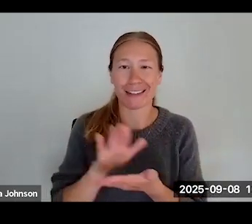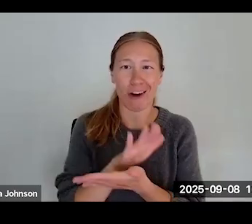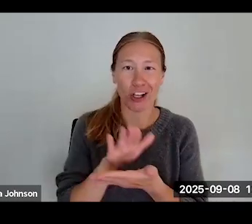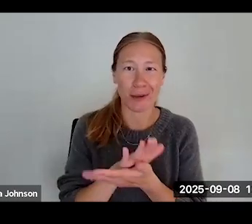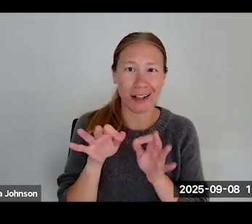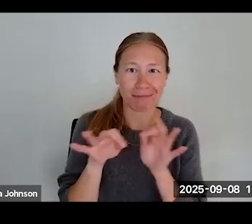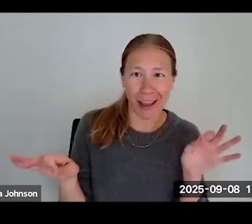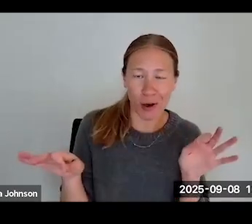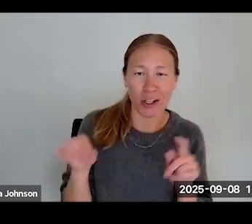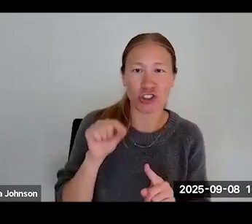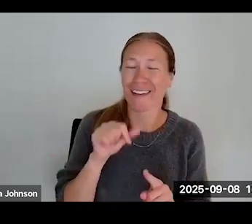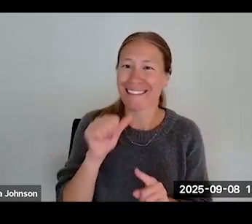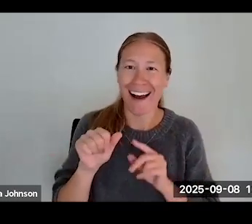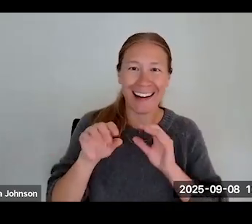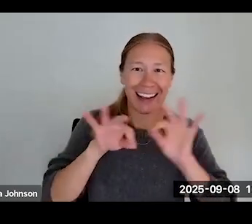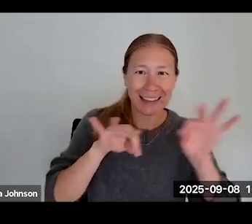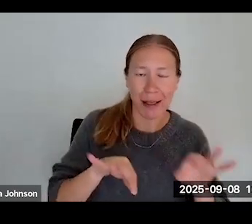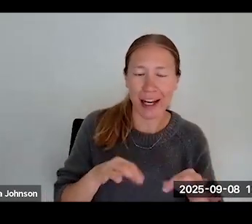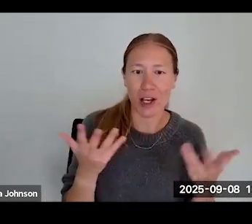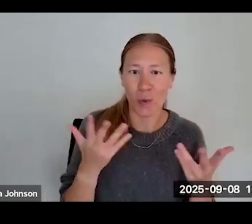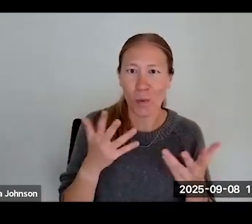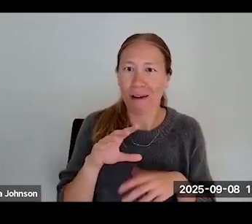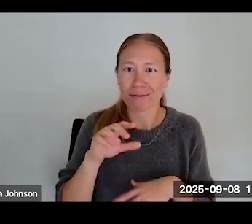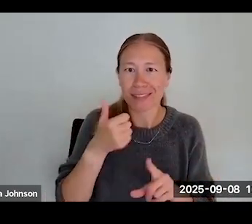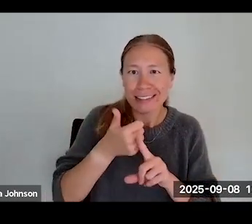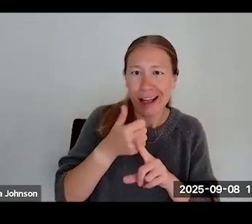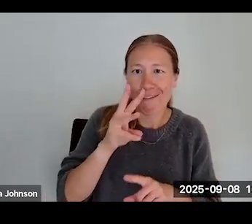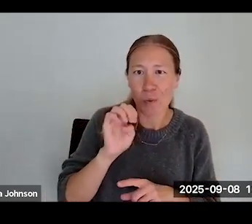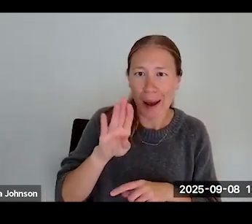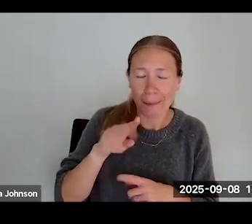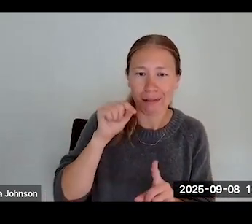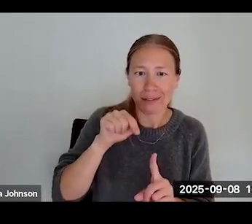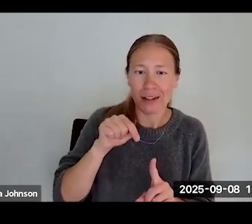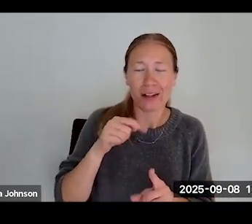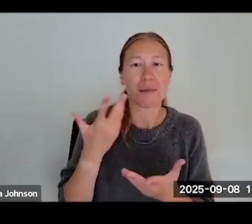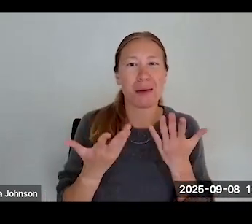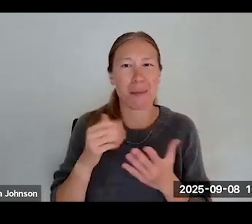So not defining the language of a webpage may prevent access for users of certain assistive technologies.